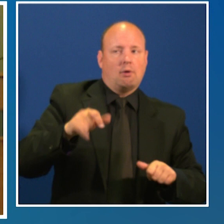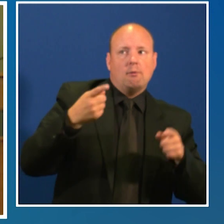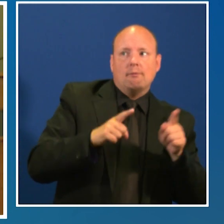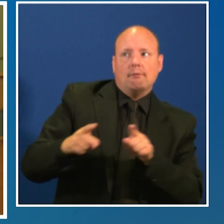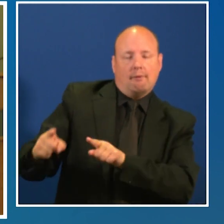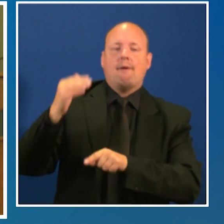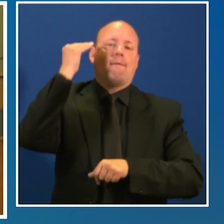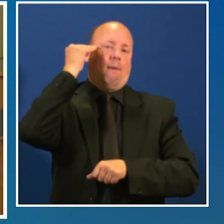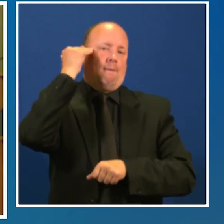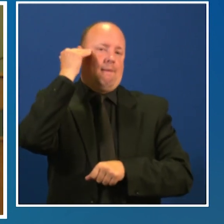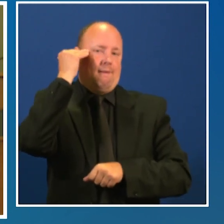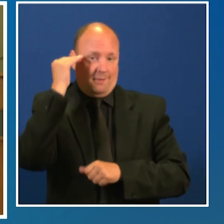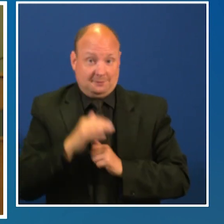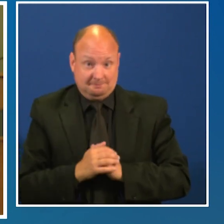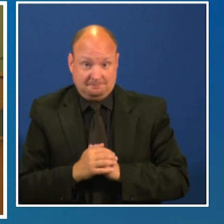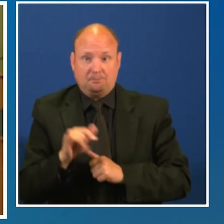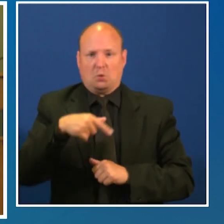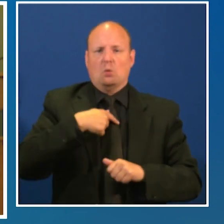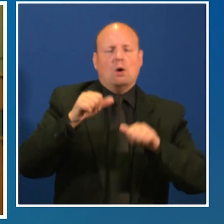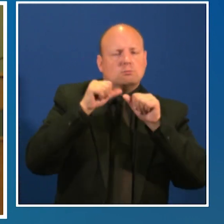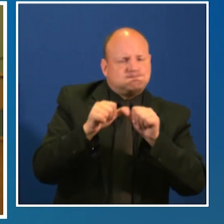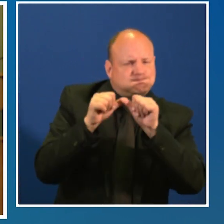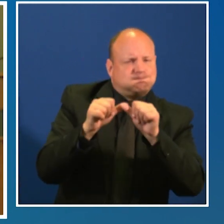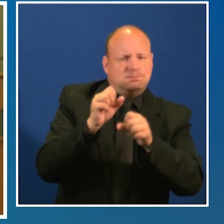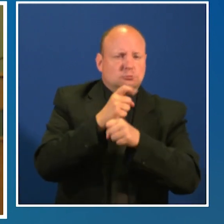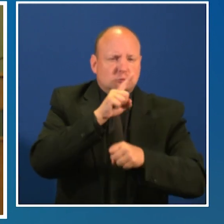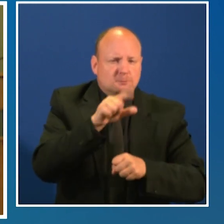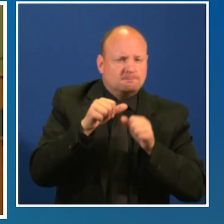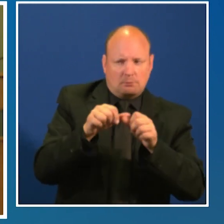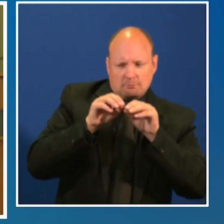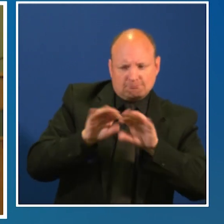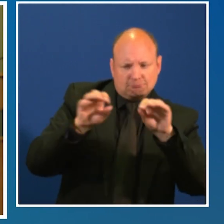virtual participation moving forward. Also starting July